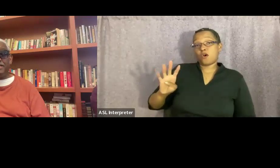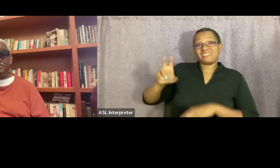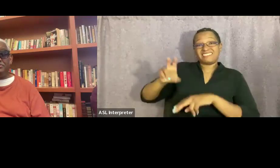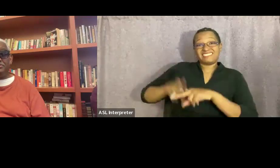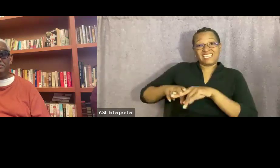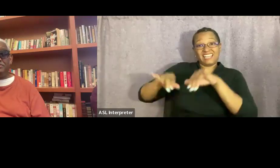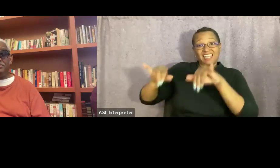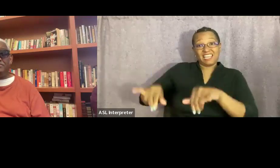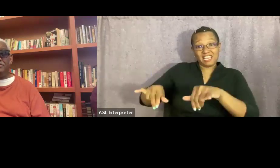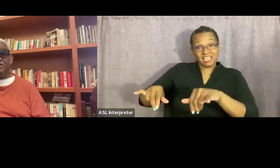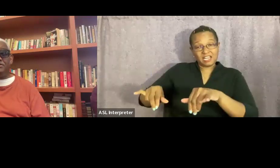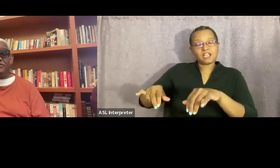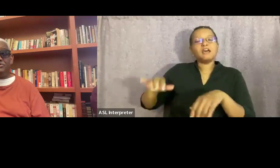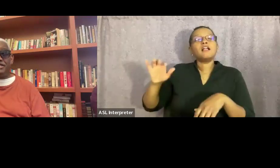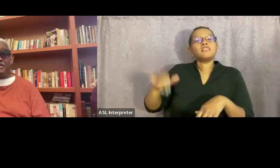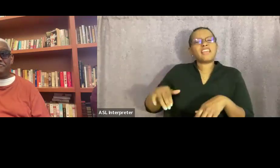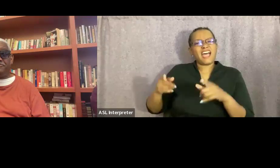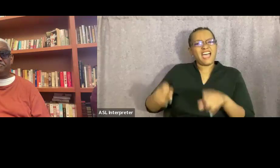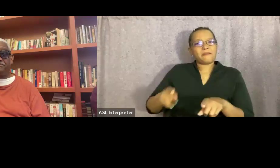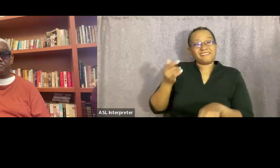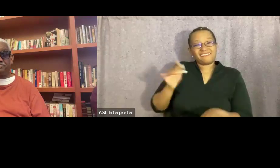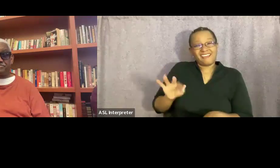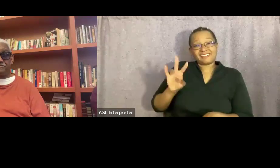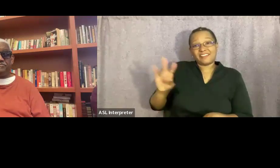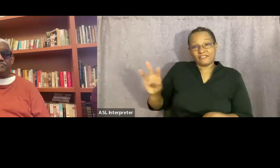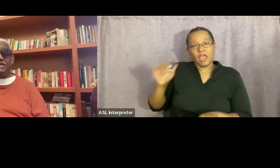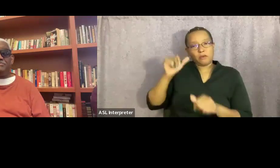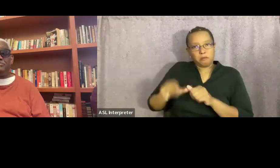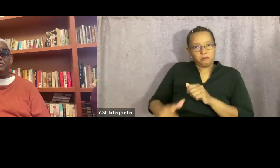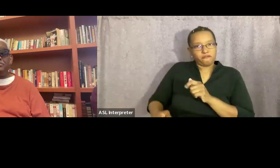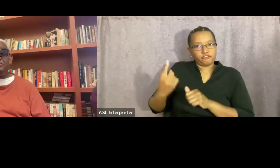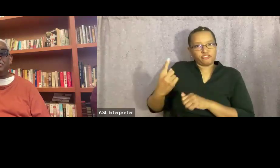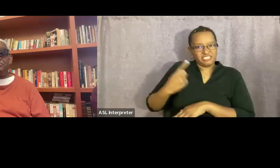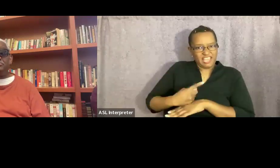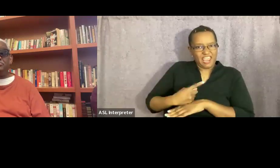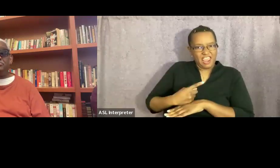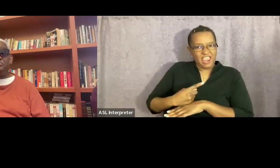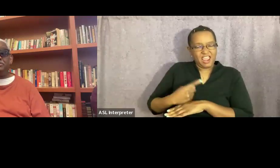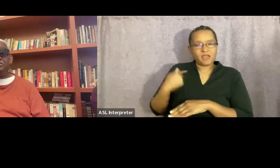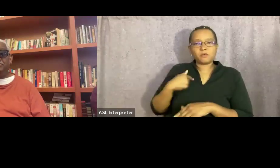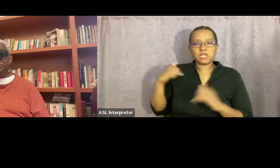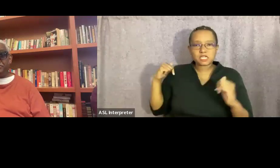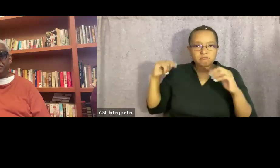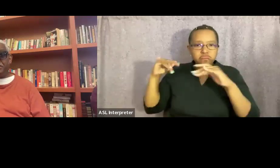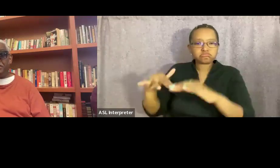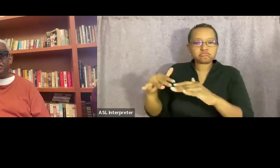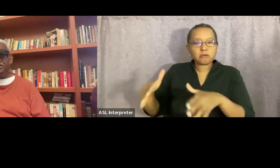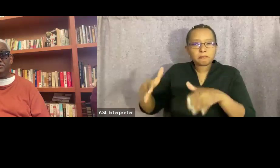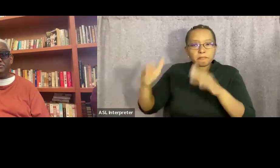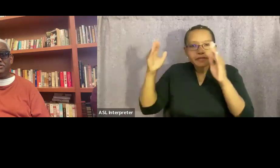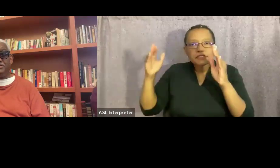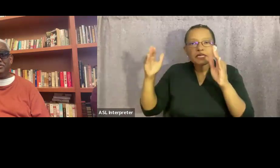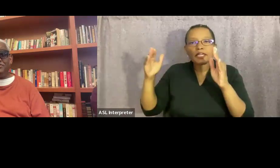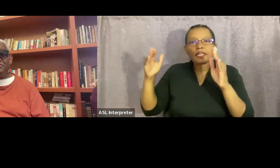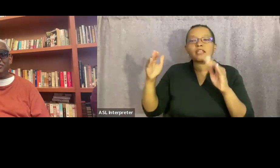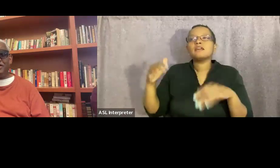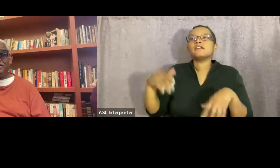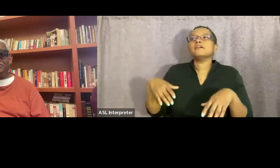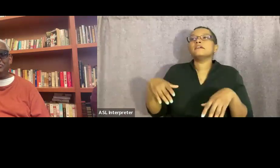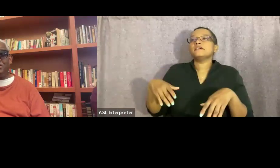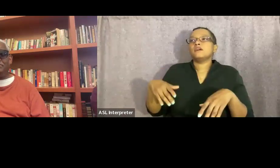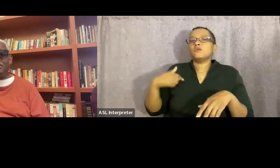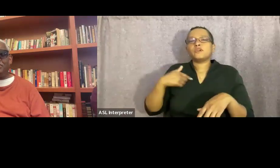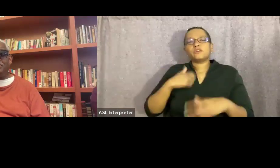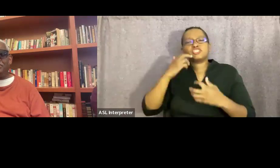back in 1977 on the first day after we started to get in there and chant and talk about what we're